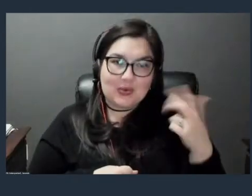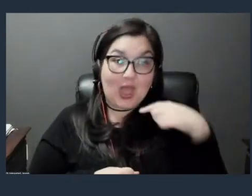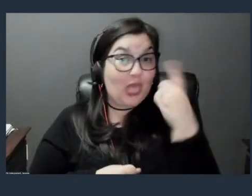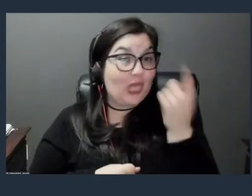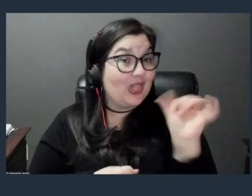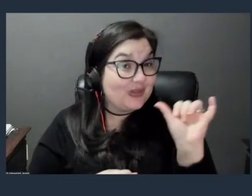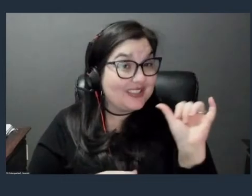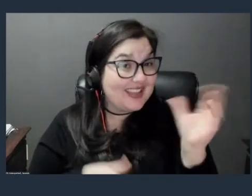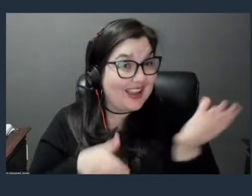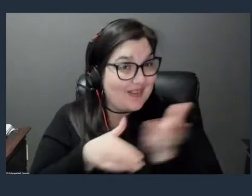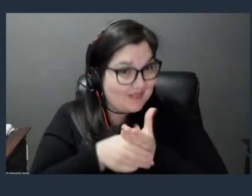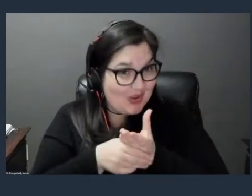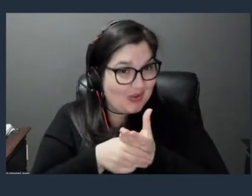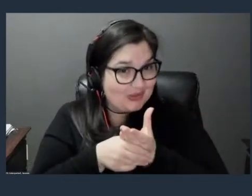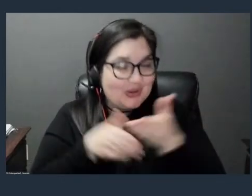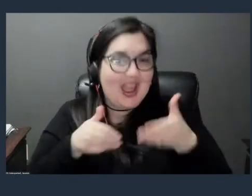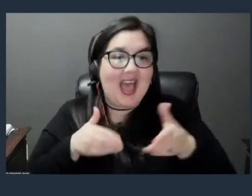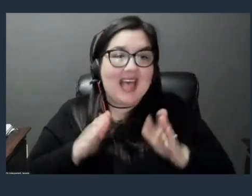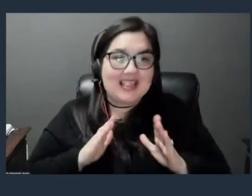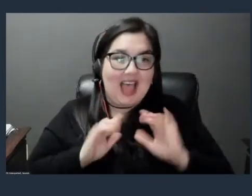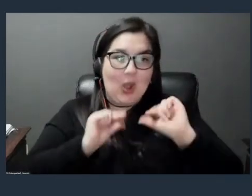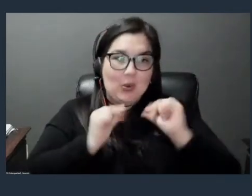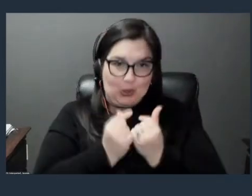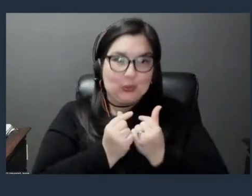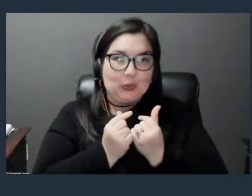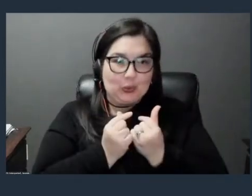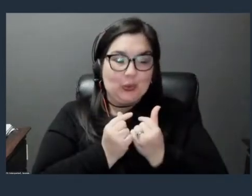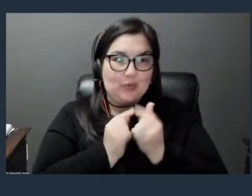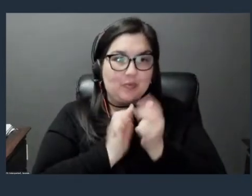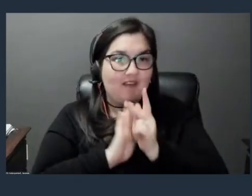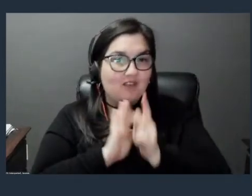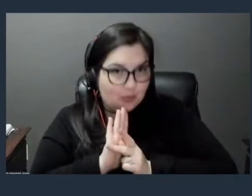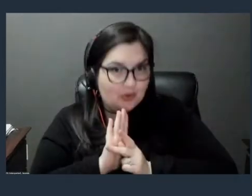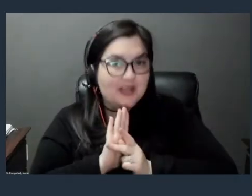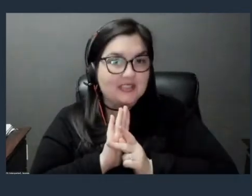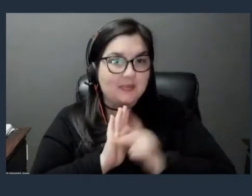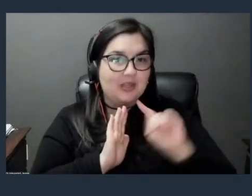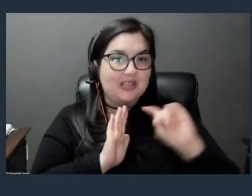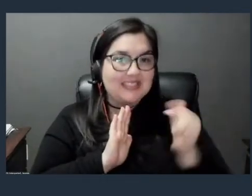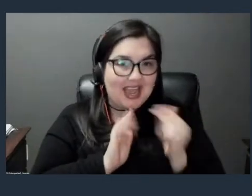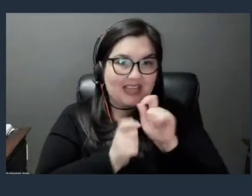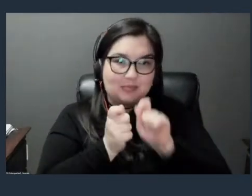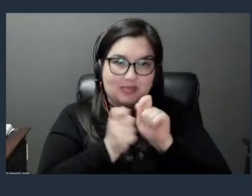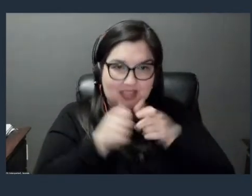and allow a group of principles who are all tagged a certain way, maybe tagged according to this project